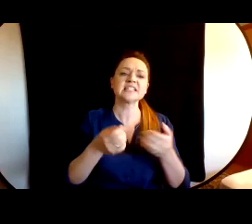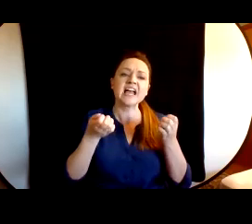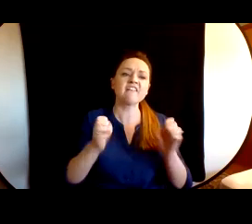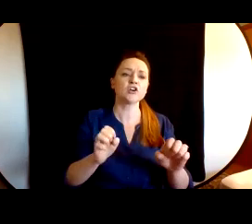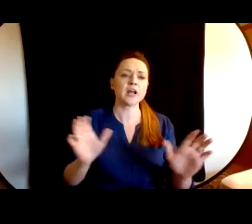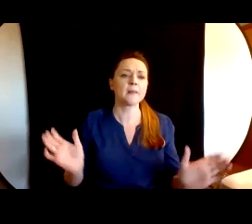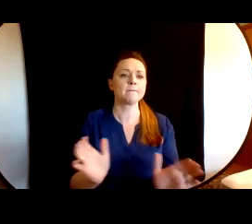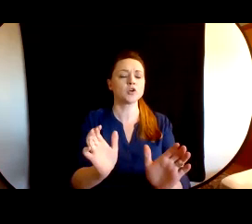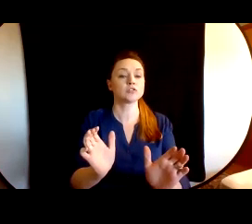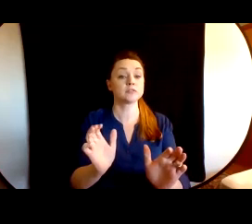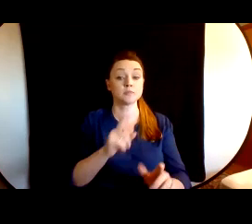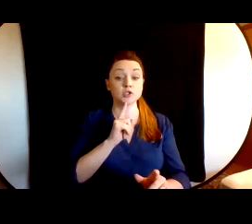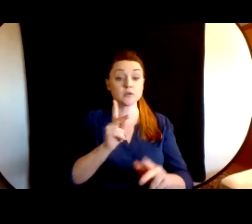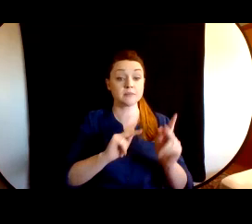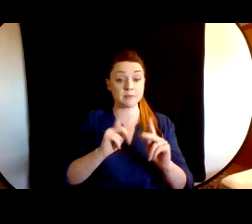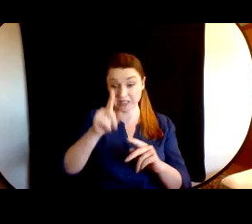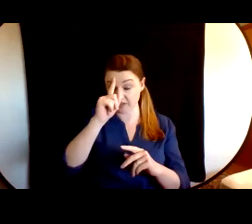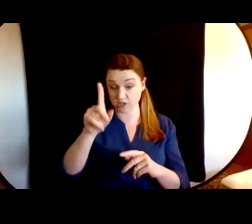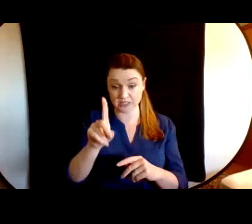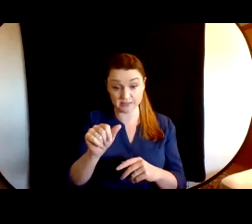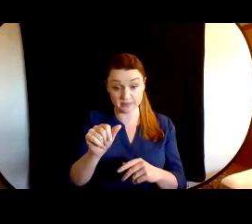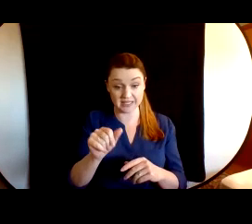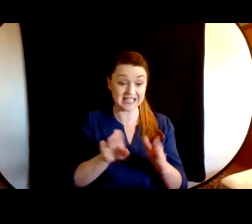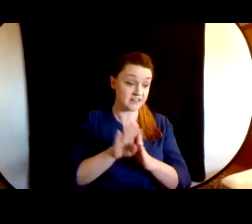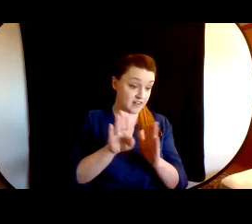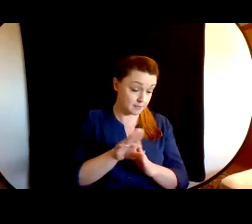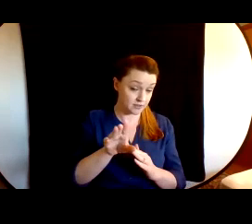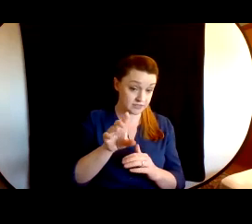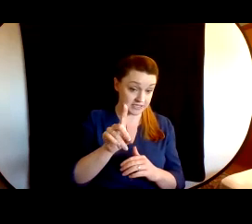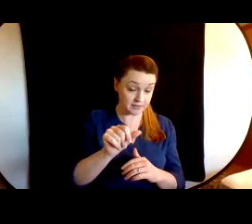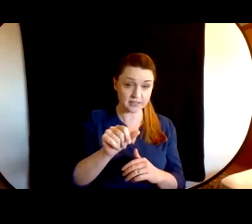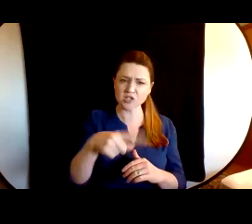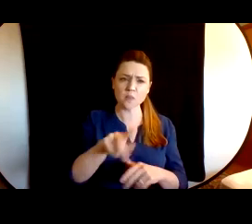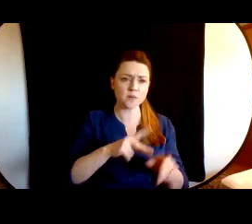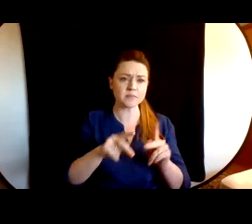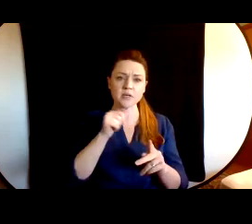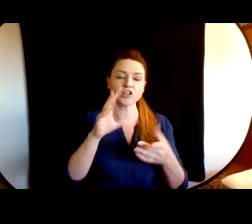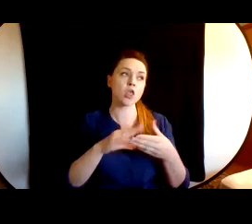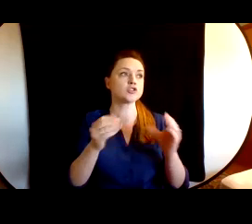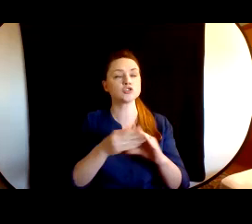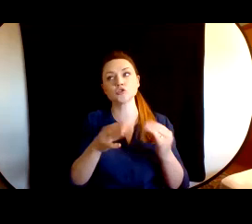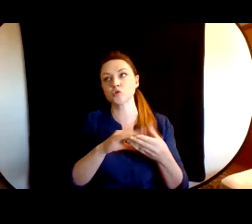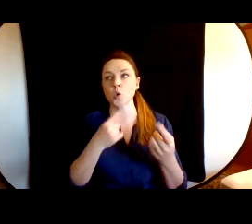to make sure that individuals with intellectual disabilities and developmental disabilities are not just storytellers. And although that's really important,